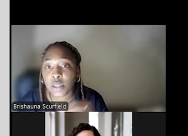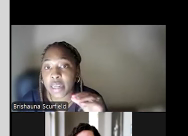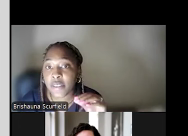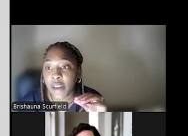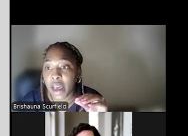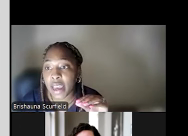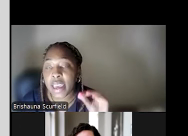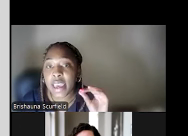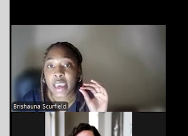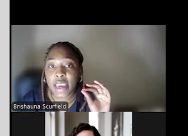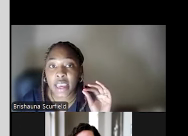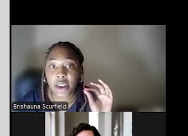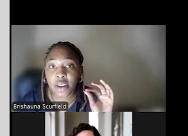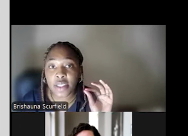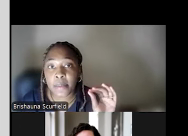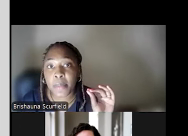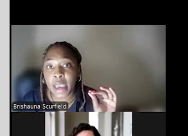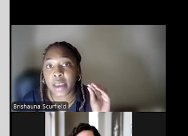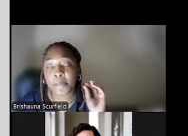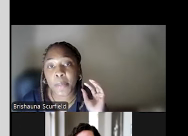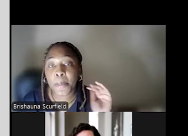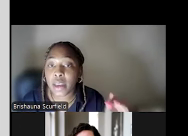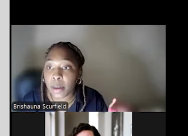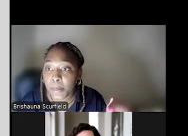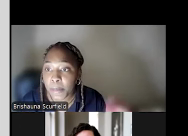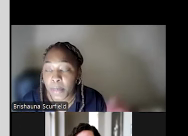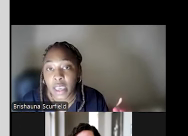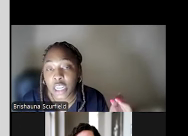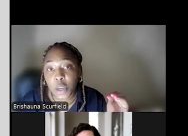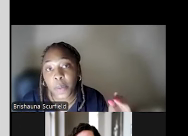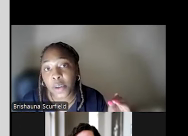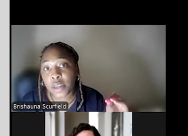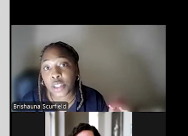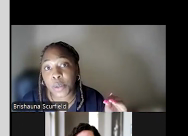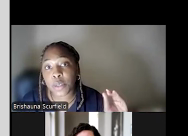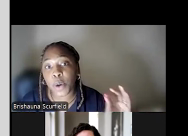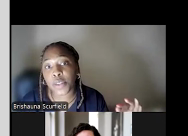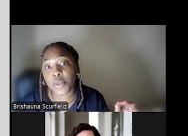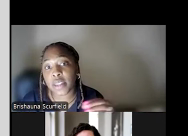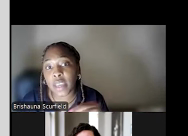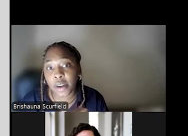to identify any error that it may pick up. And so what we're going to do is work through these